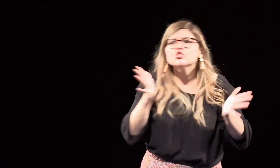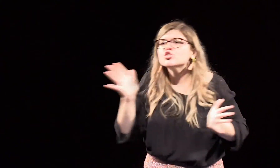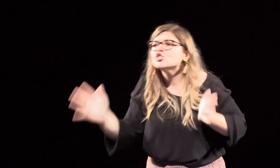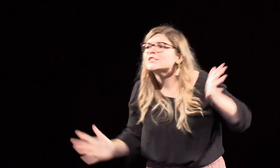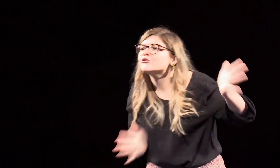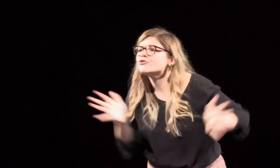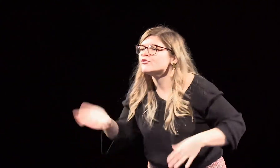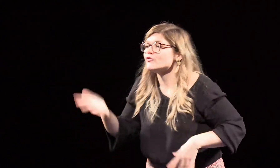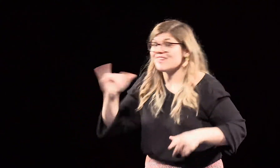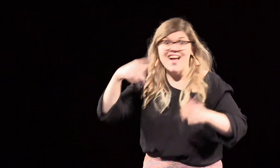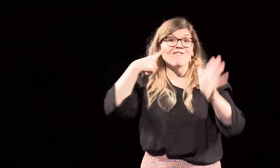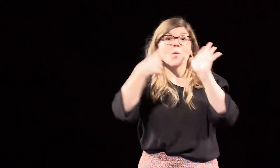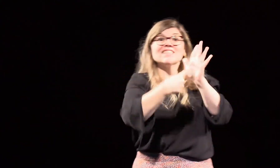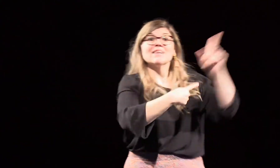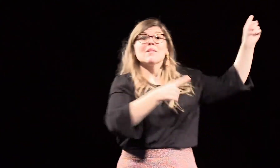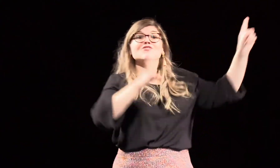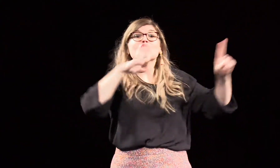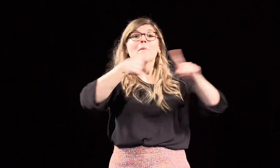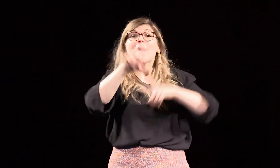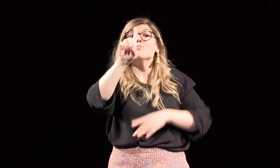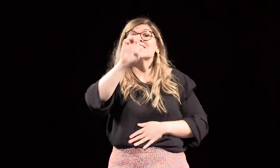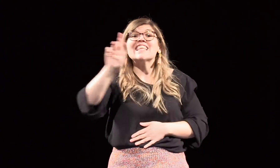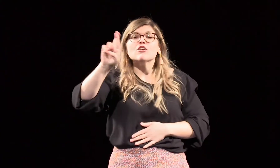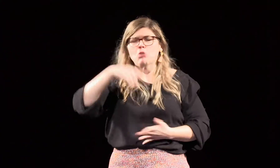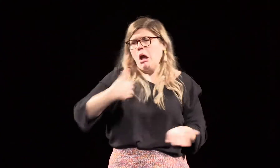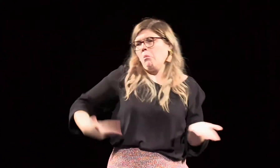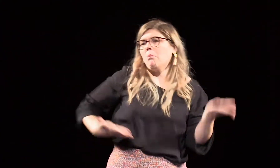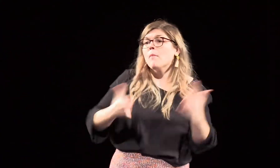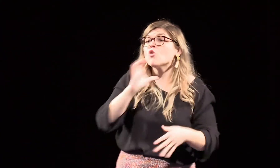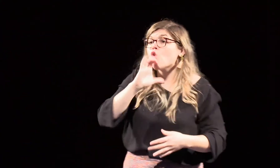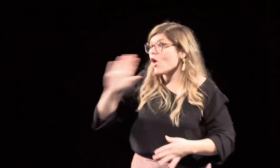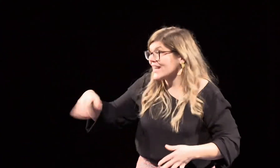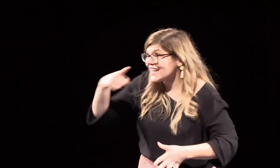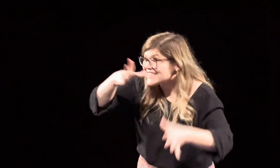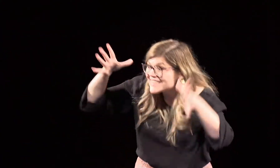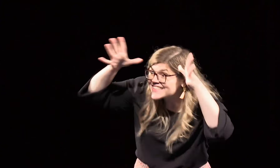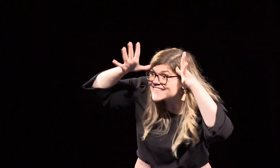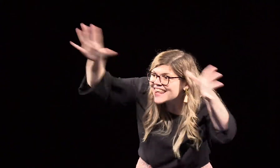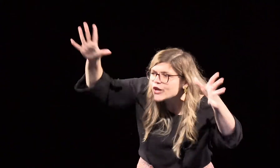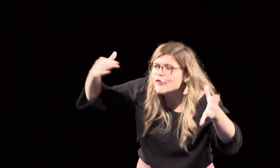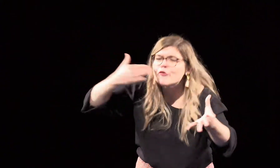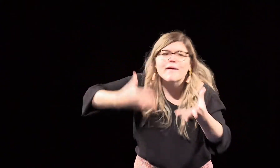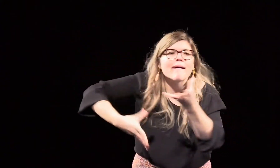I'm sure that during these conversations, they had various facial expressions and gestures,